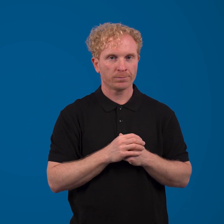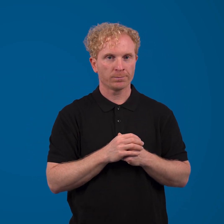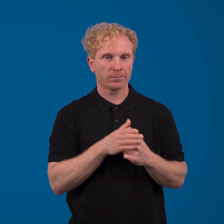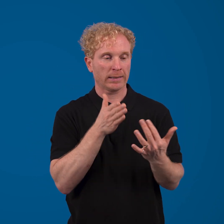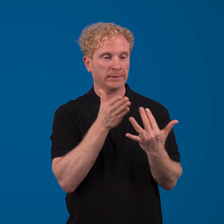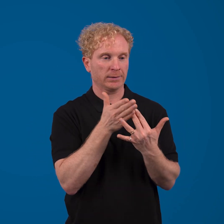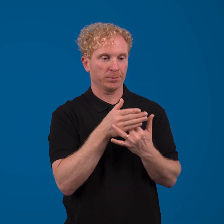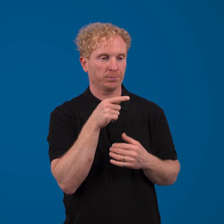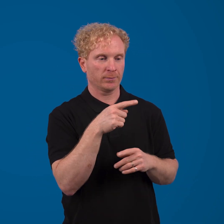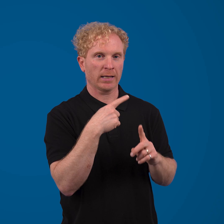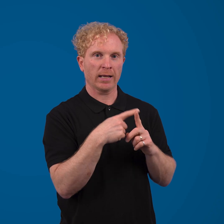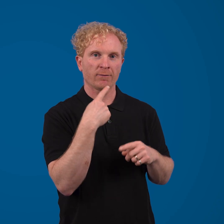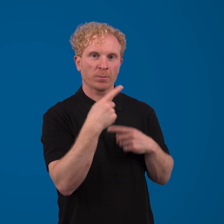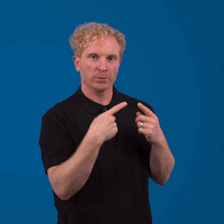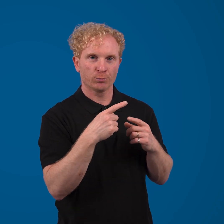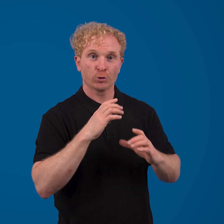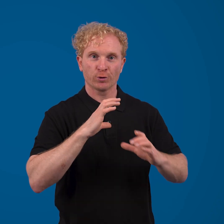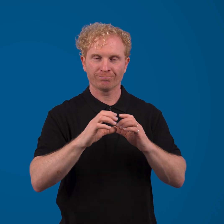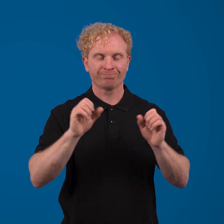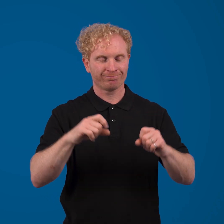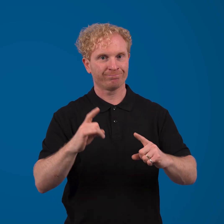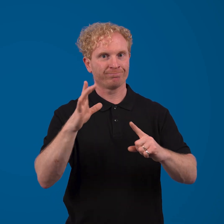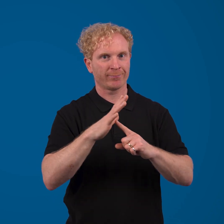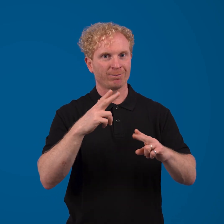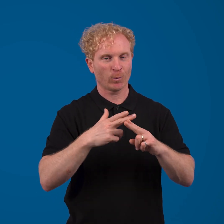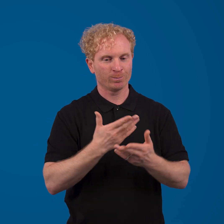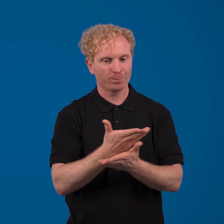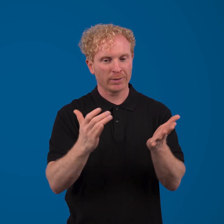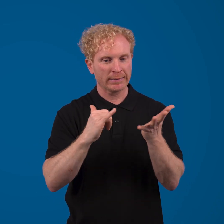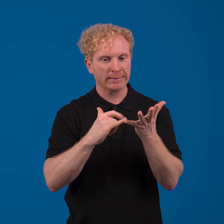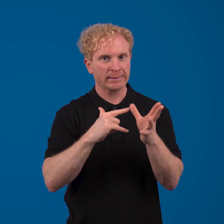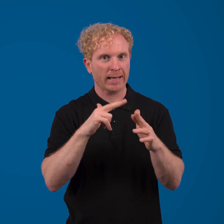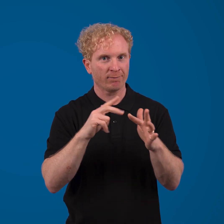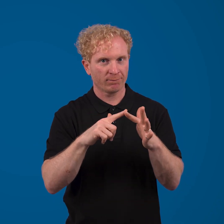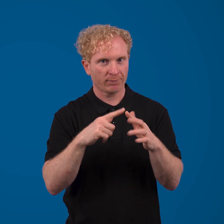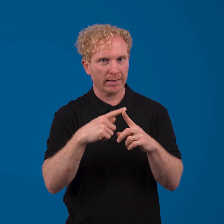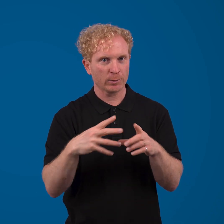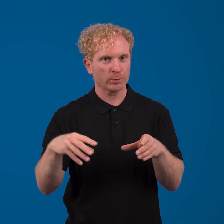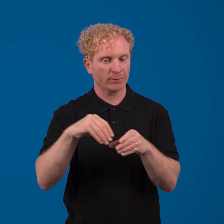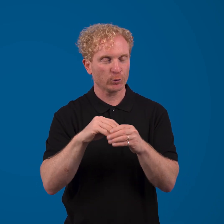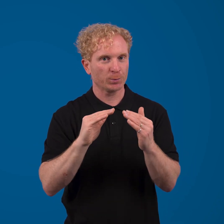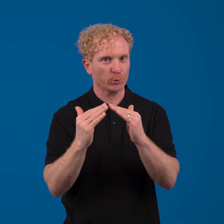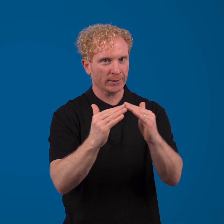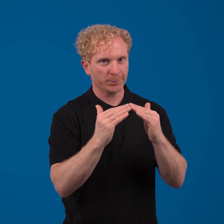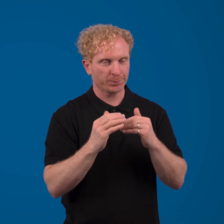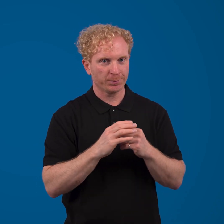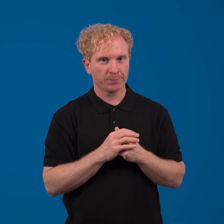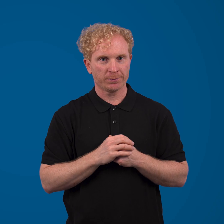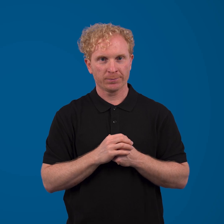Accessible information and communication are vital for safe and inclusive communities